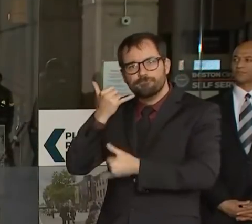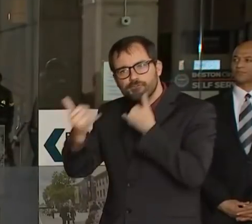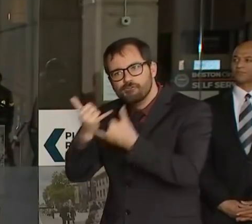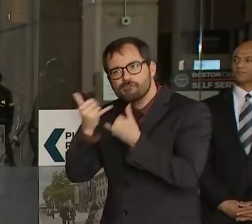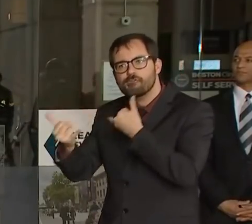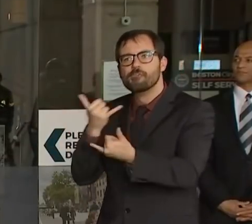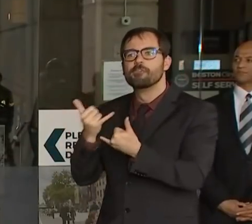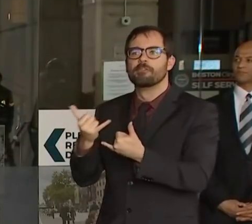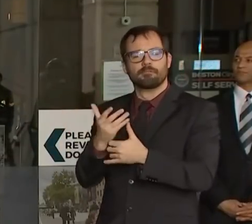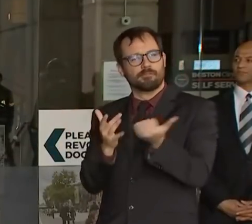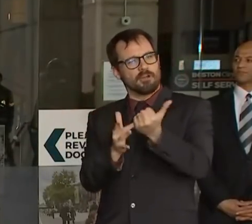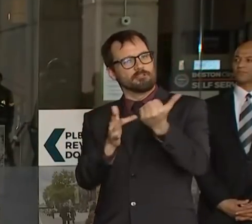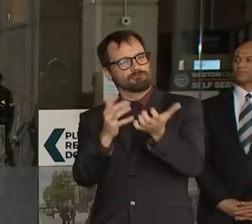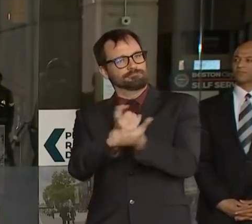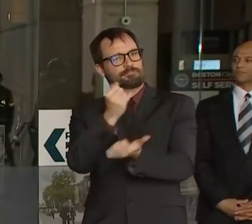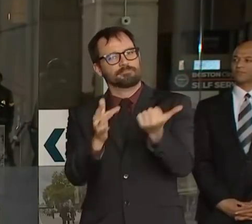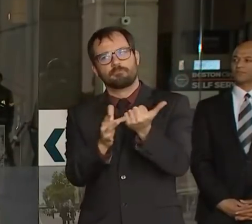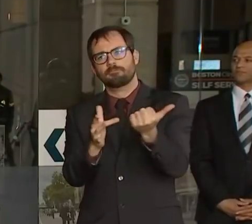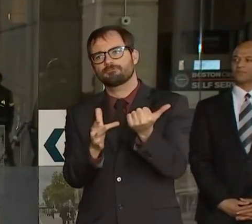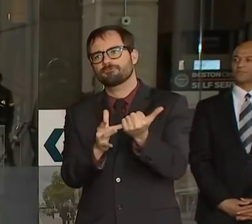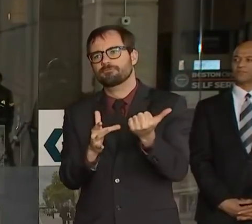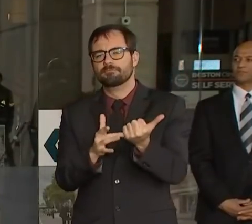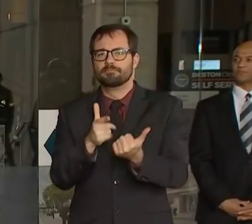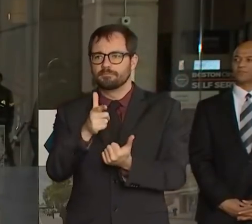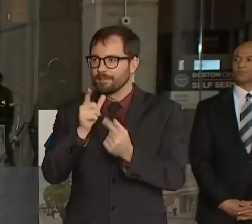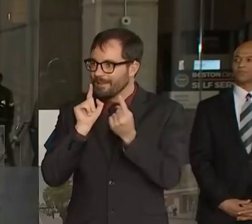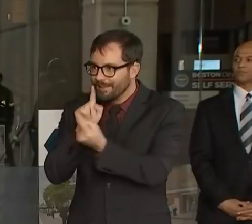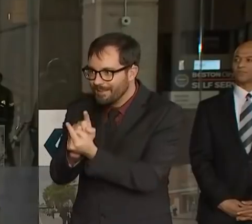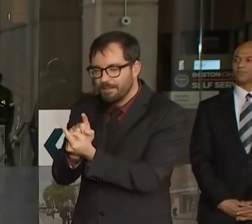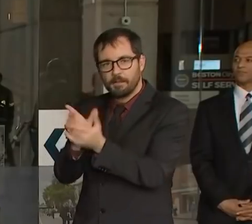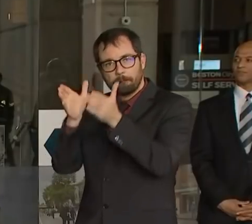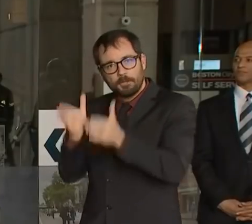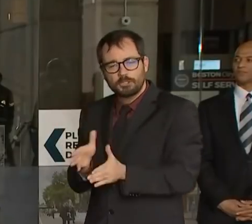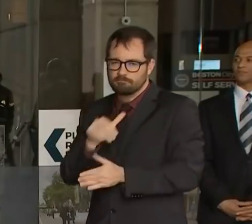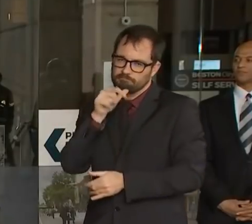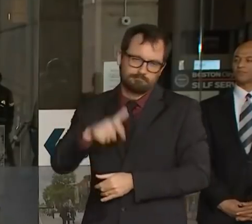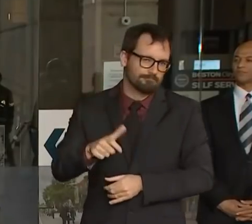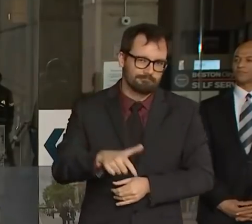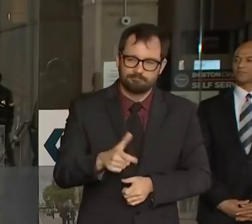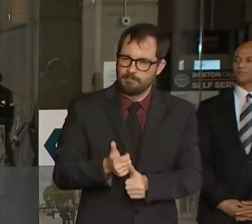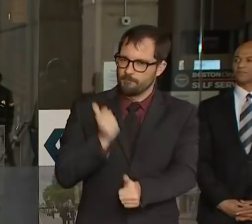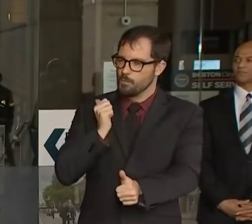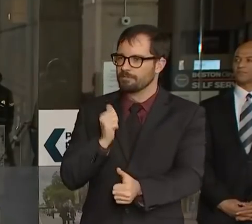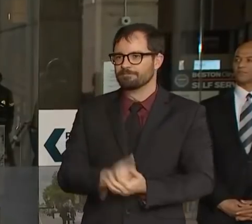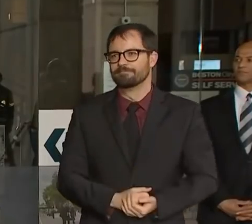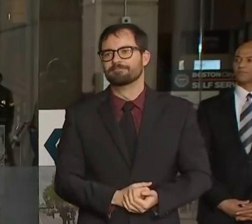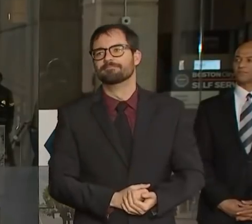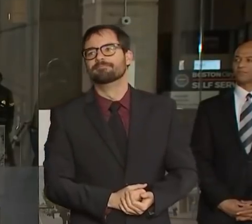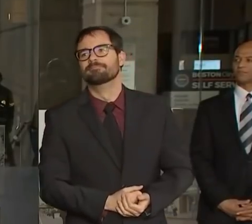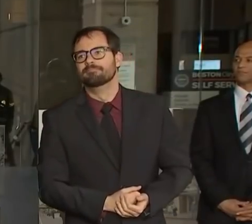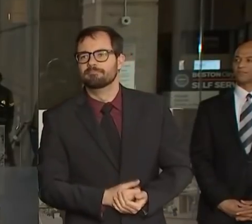USING ALL OF THE TOOLS, SO THAT THERE IS SOCIAL INTERACTION. SOCIAL INTERACTION, AND MOST OF IT NEEDS TO BE THROUGH